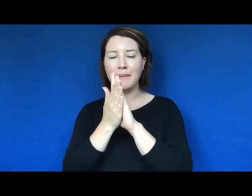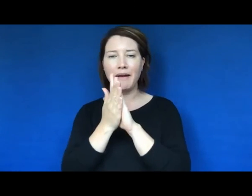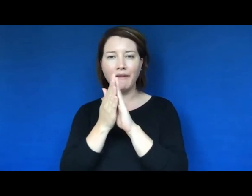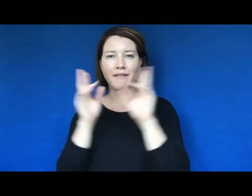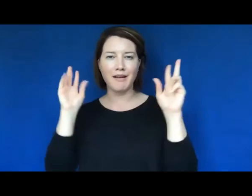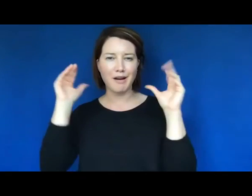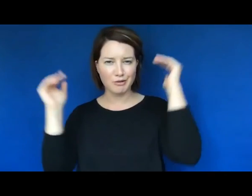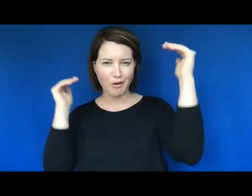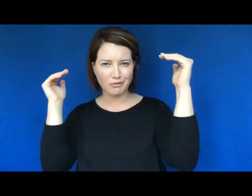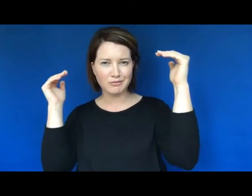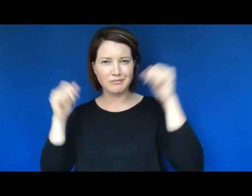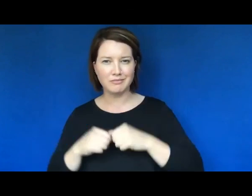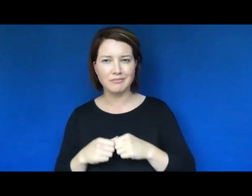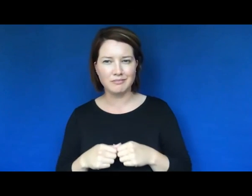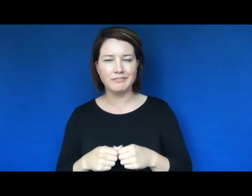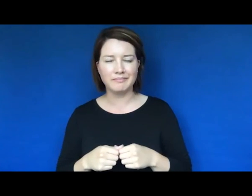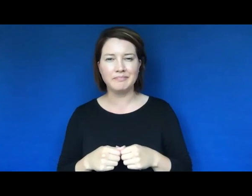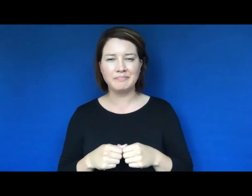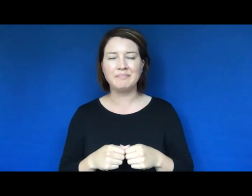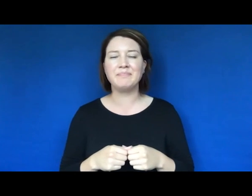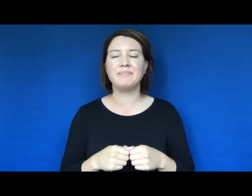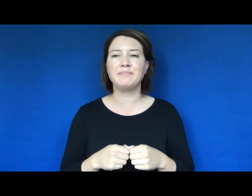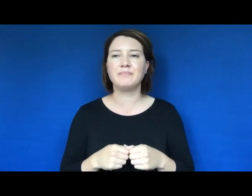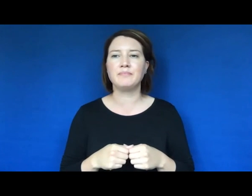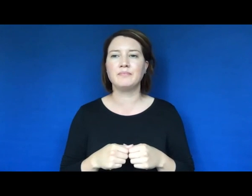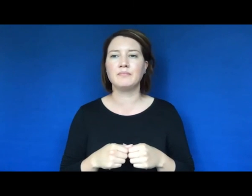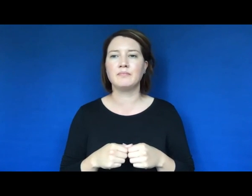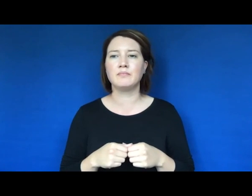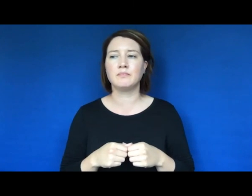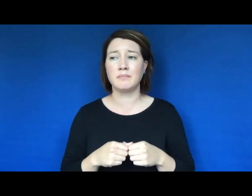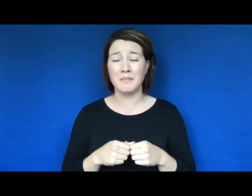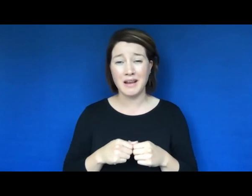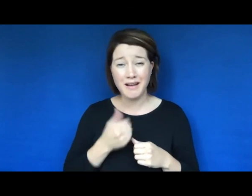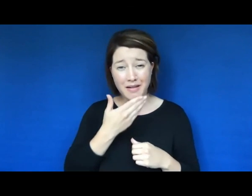I think that the earlier folks start thinking about what they want to do, or looking at